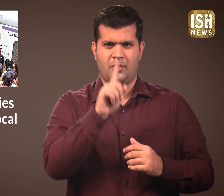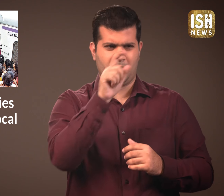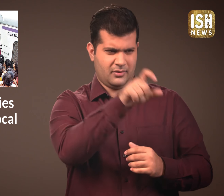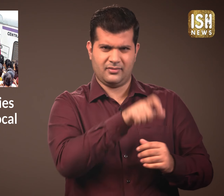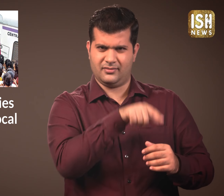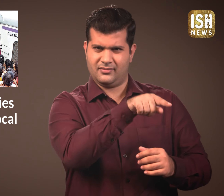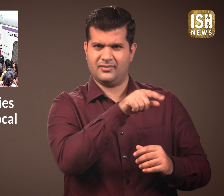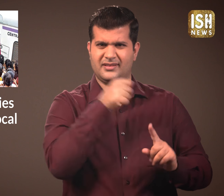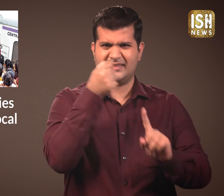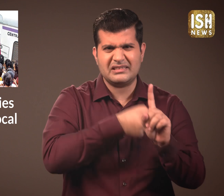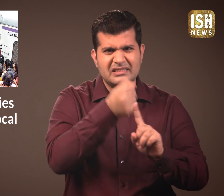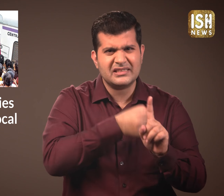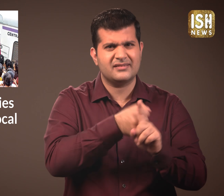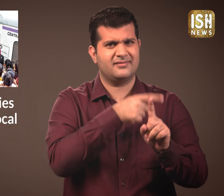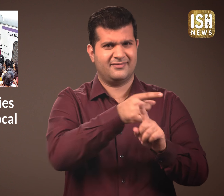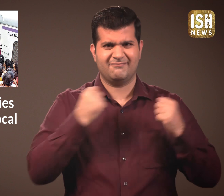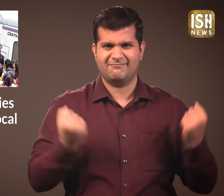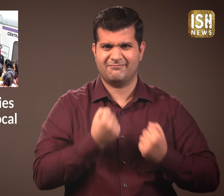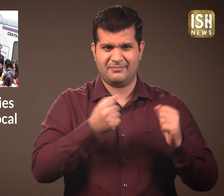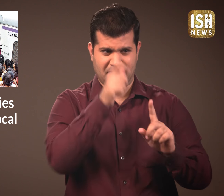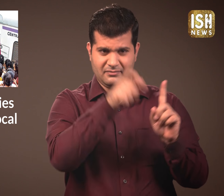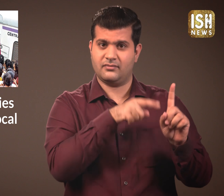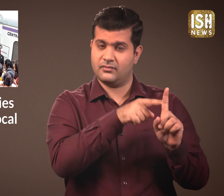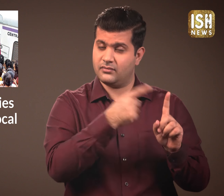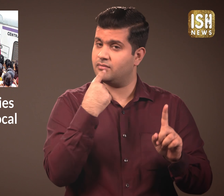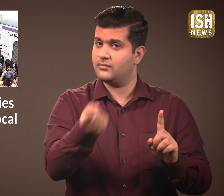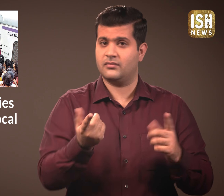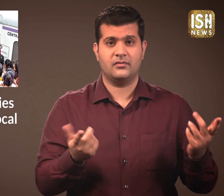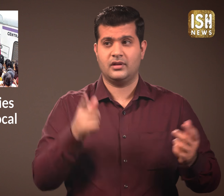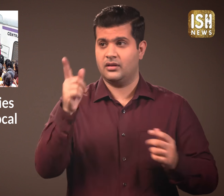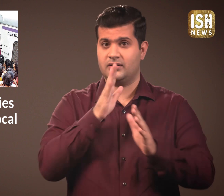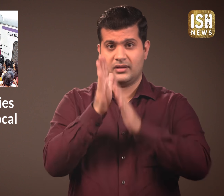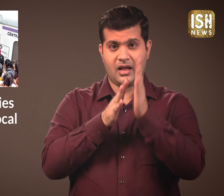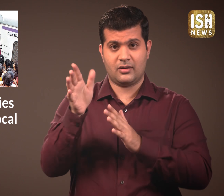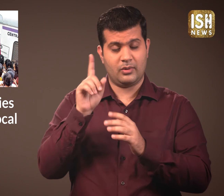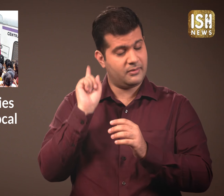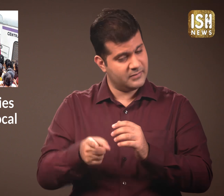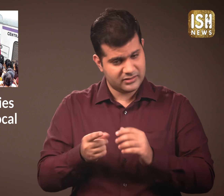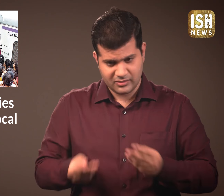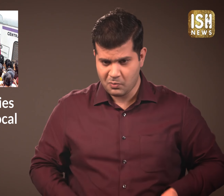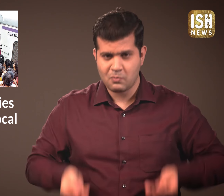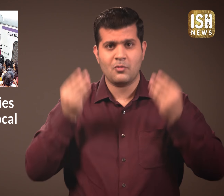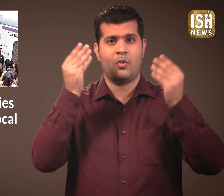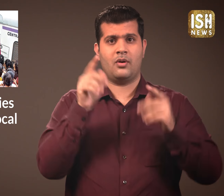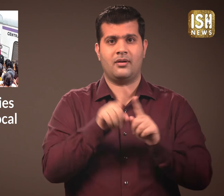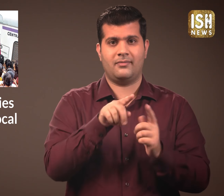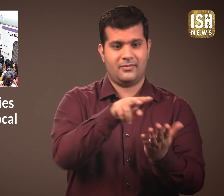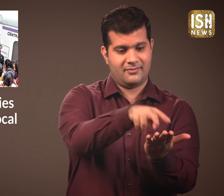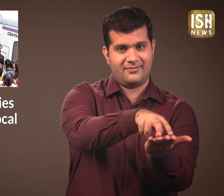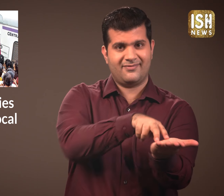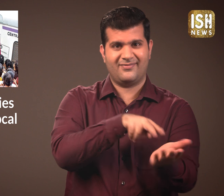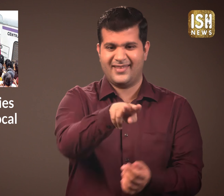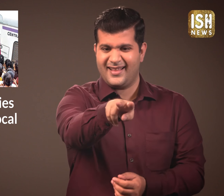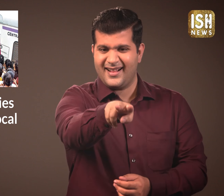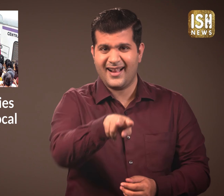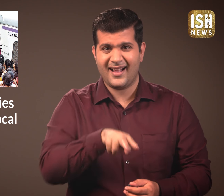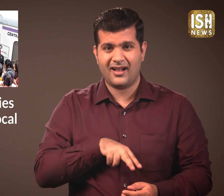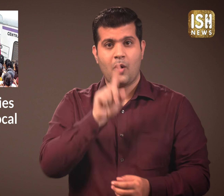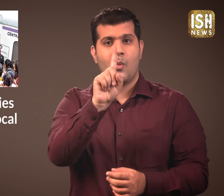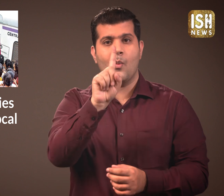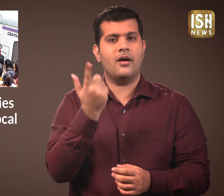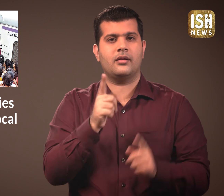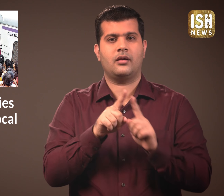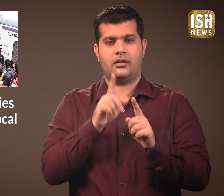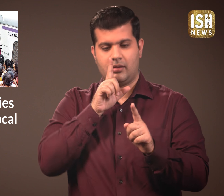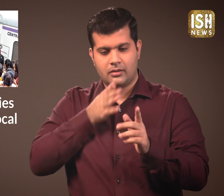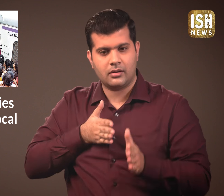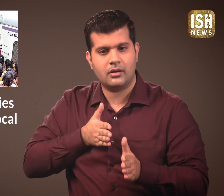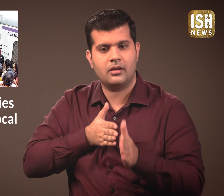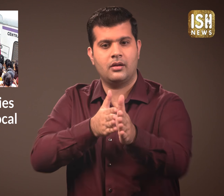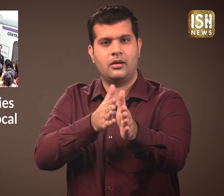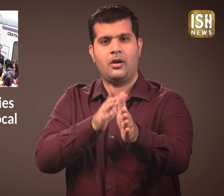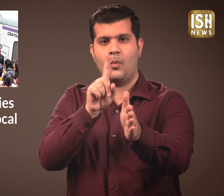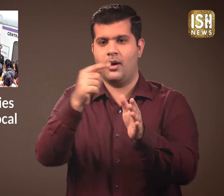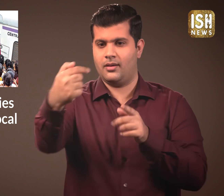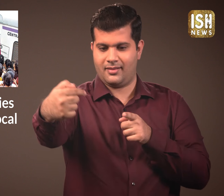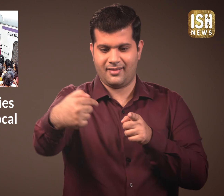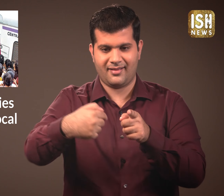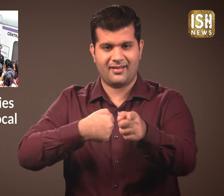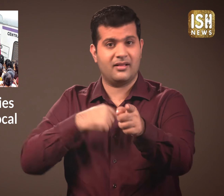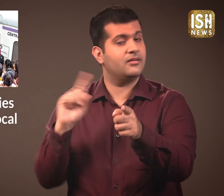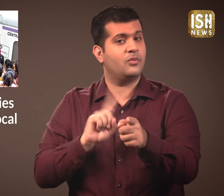An activists said that the railways must contruct more railway lines. There must not be single railway line for one train.